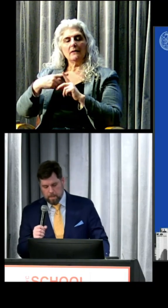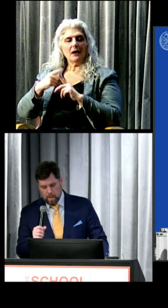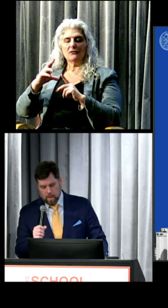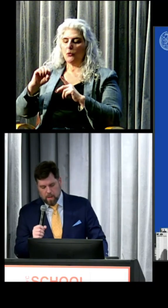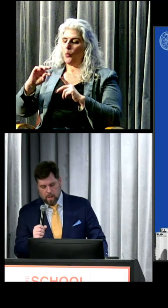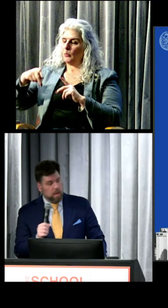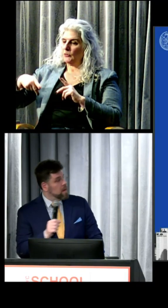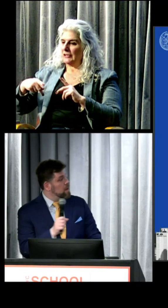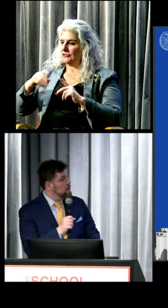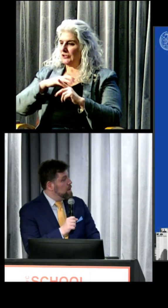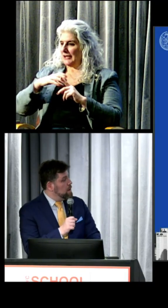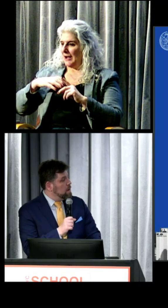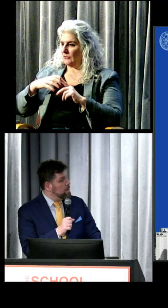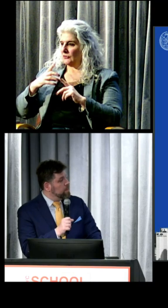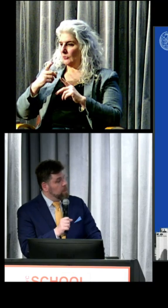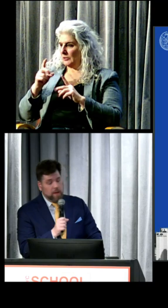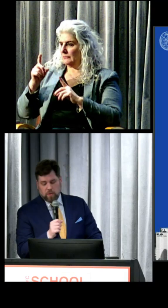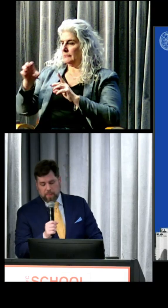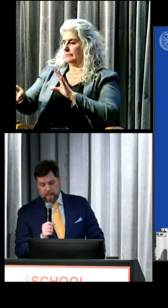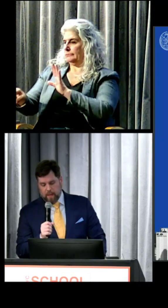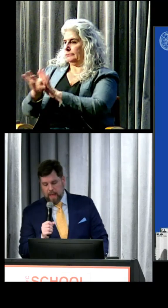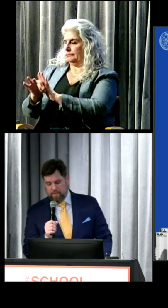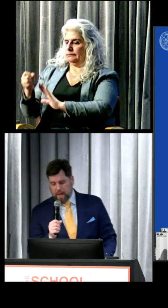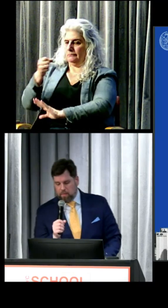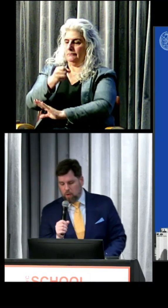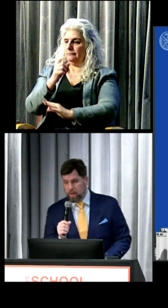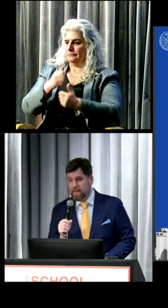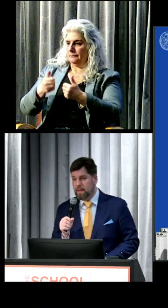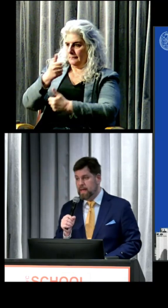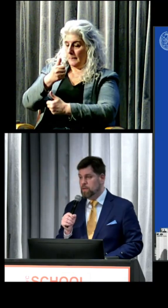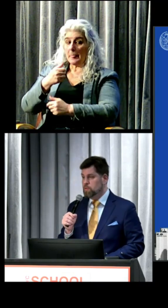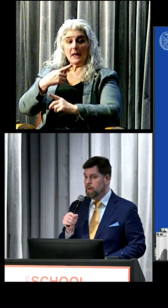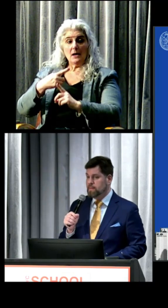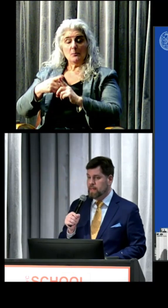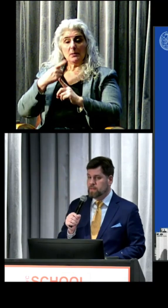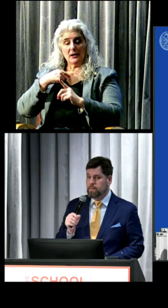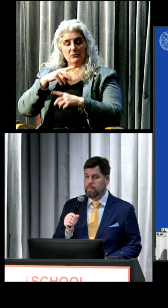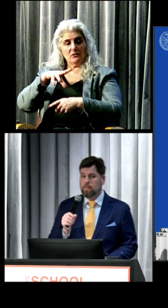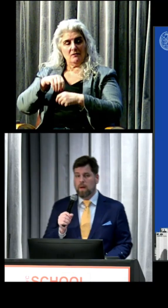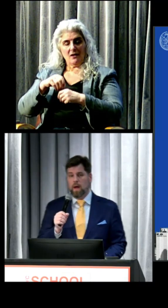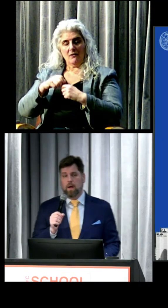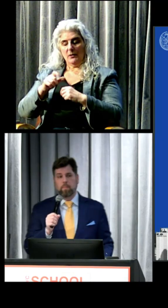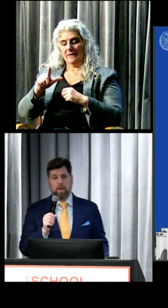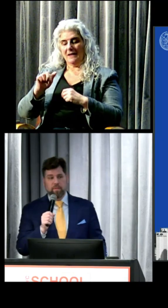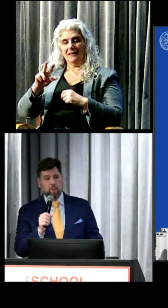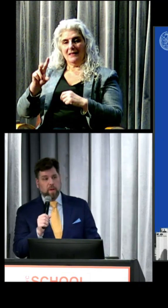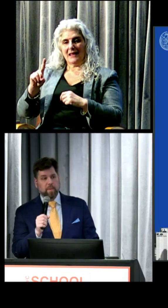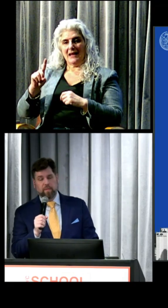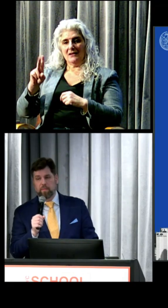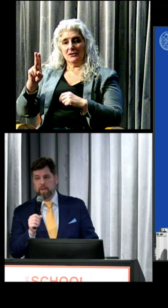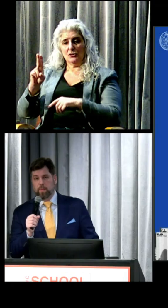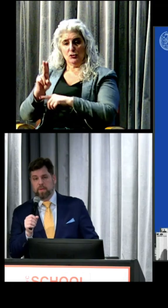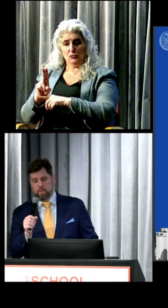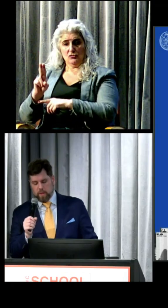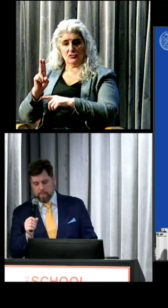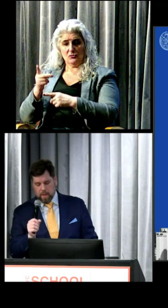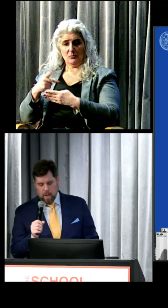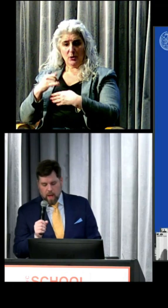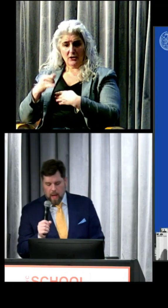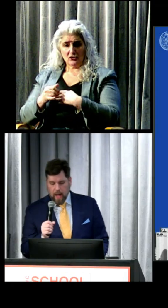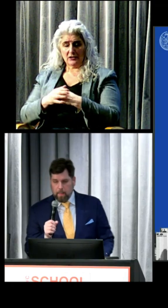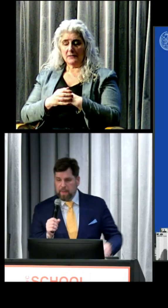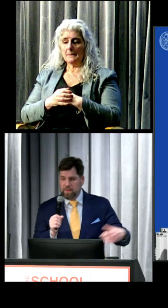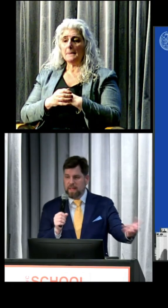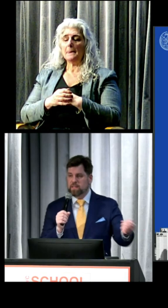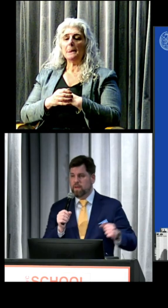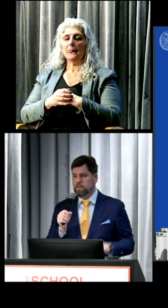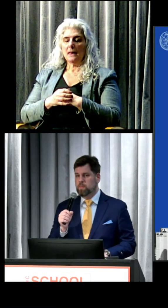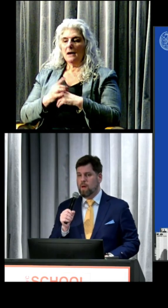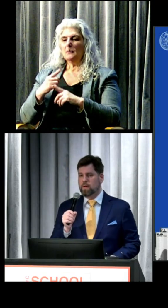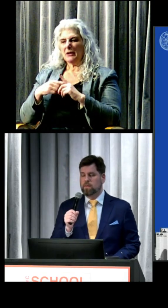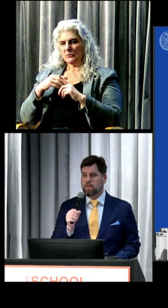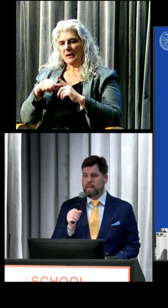These blocks you can stack, and the data we've, we've used from Beta NYC, the data is run through